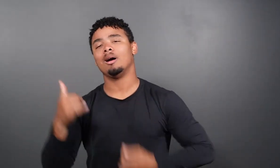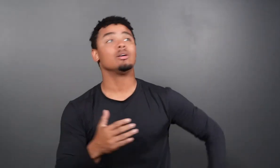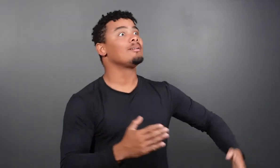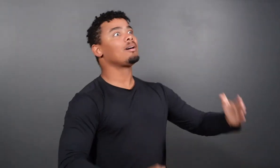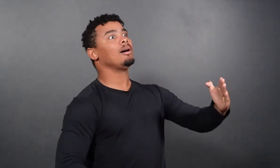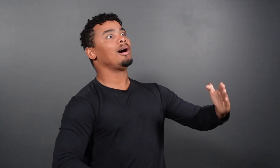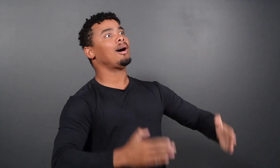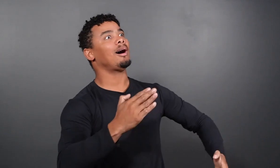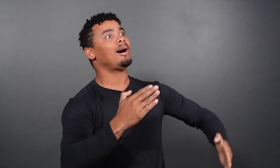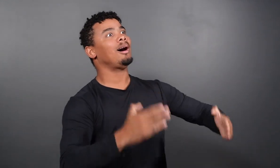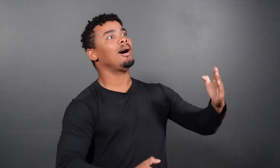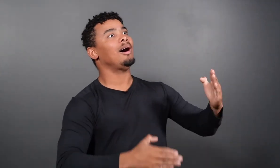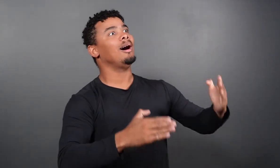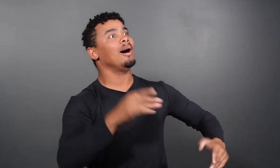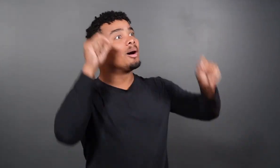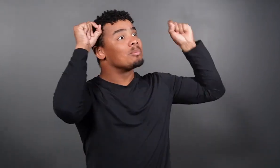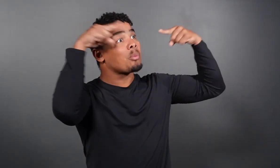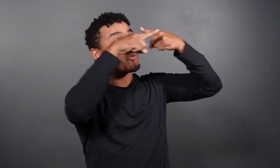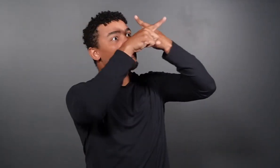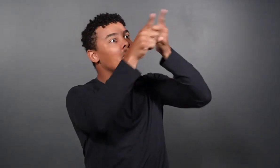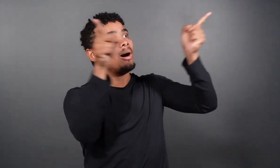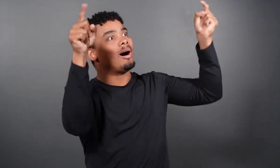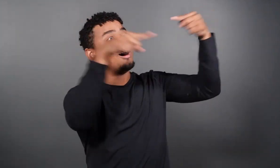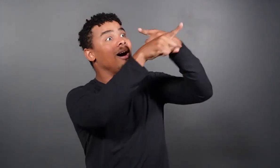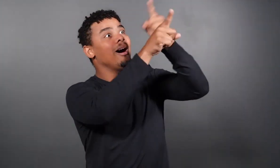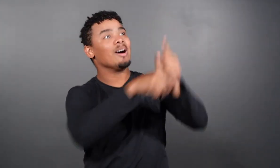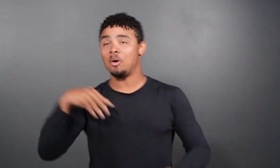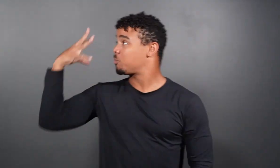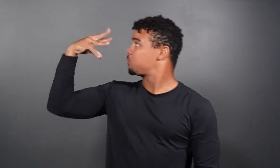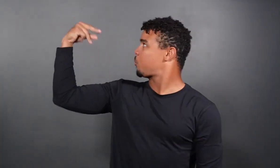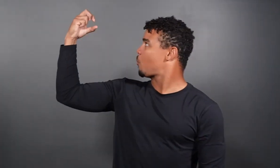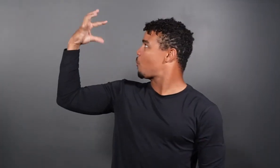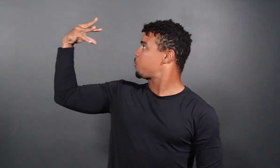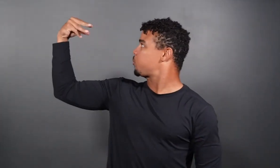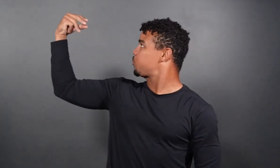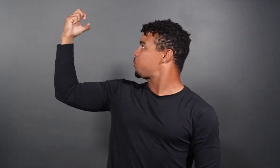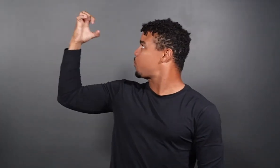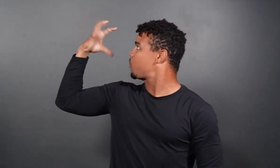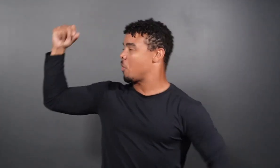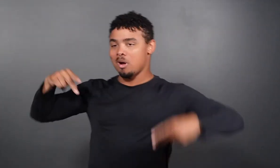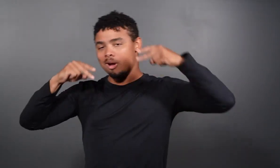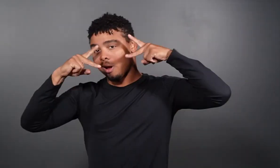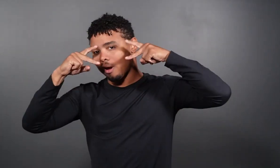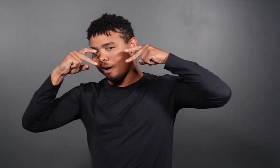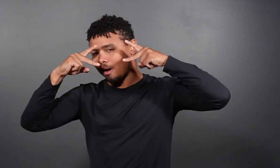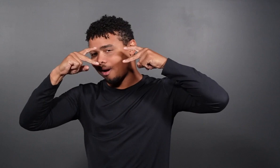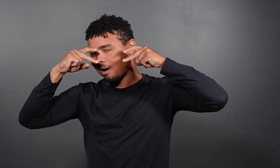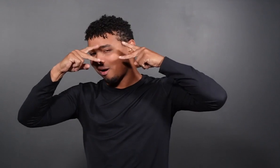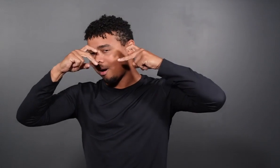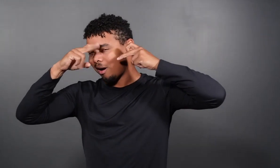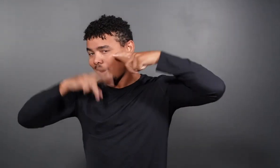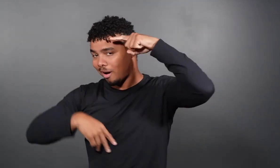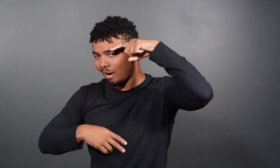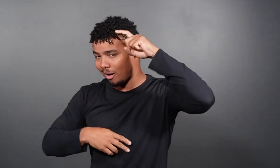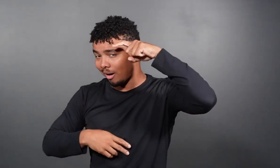doll glides electricity plays octopus ripples Ra’s eyebrow, too, keeps time